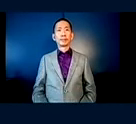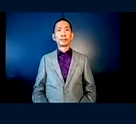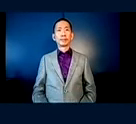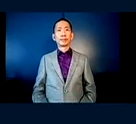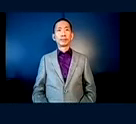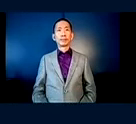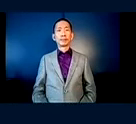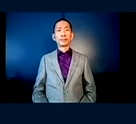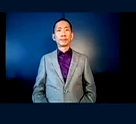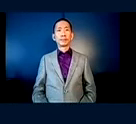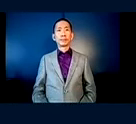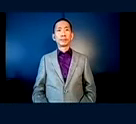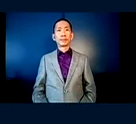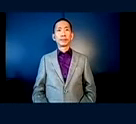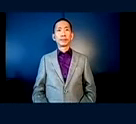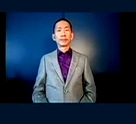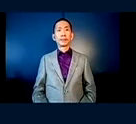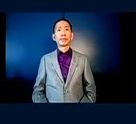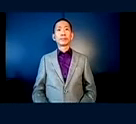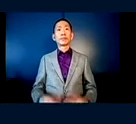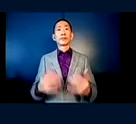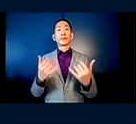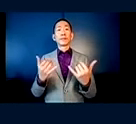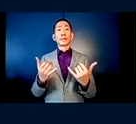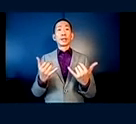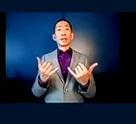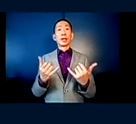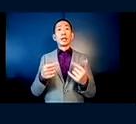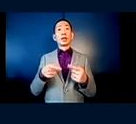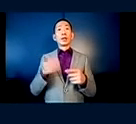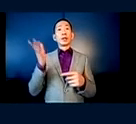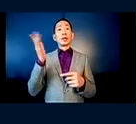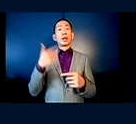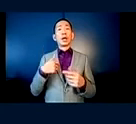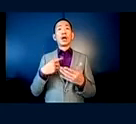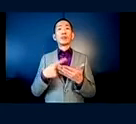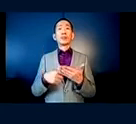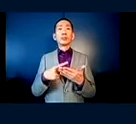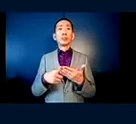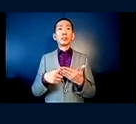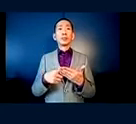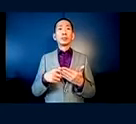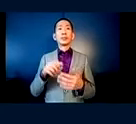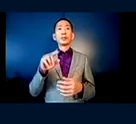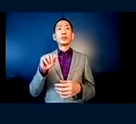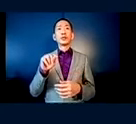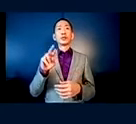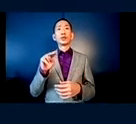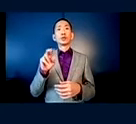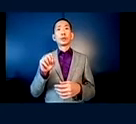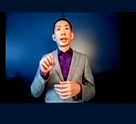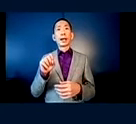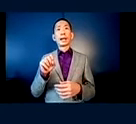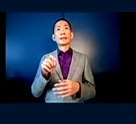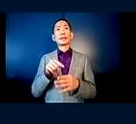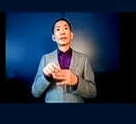IN FY20. NEXT SLIDE. SO, USUALLY AT THIS POINT IN THE PRESENTATION I TALK ABOUT THE